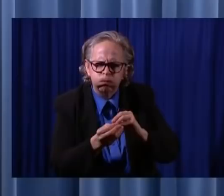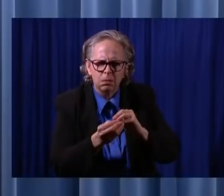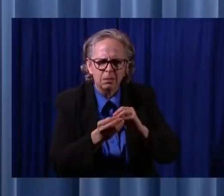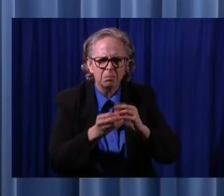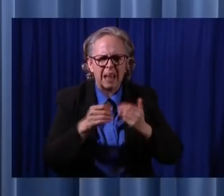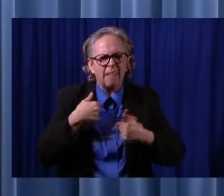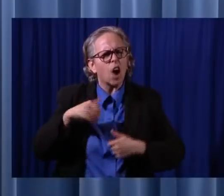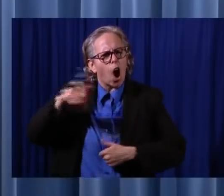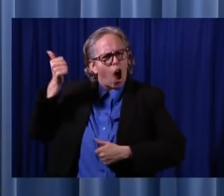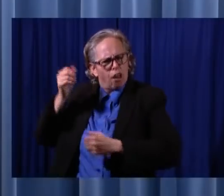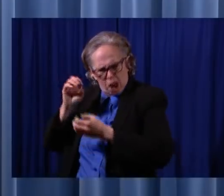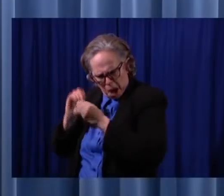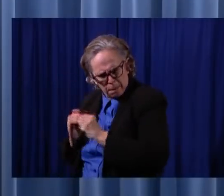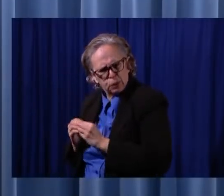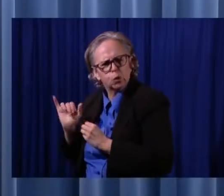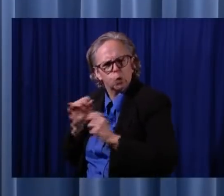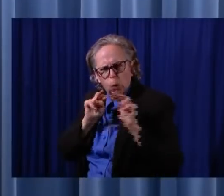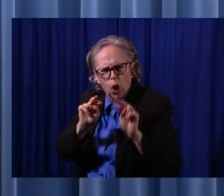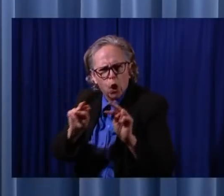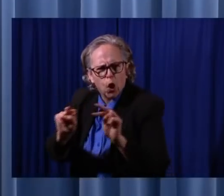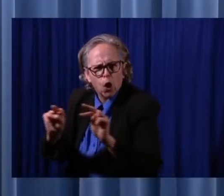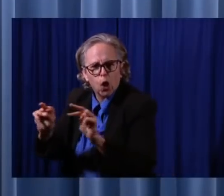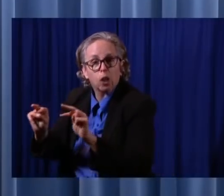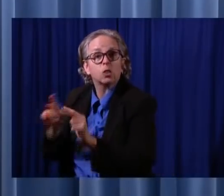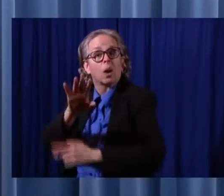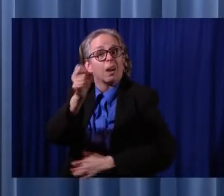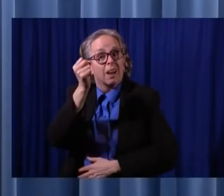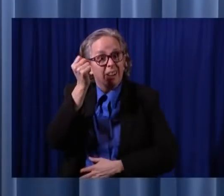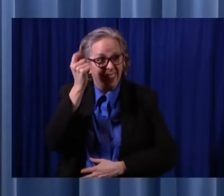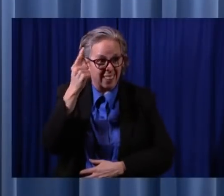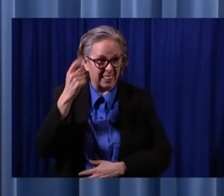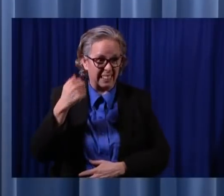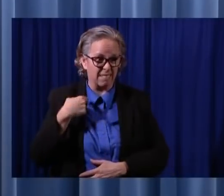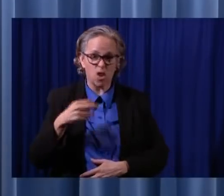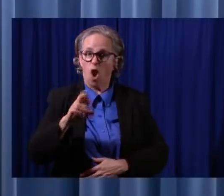PEOPLE. IF YOU LOOK AT OUR NUMBERS I THINK OURS WAS THAT